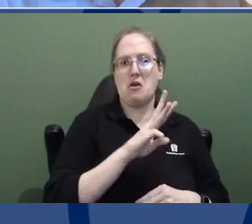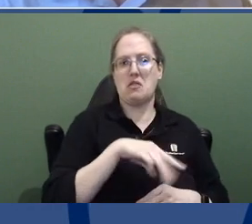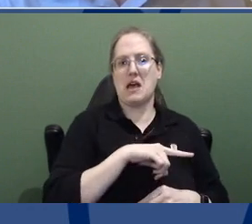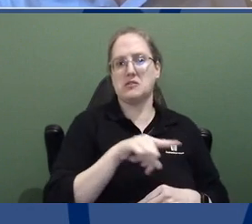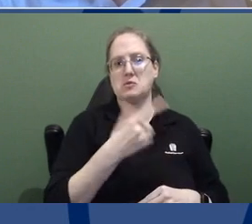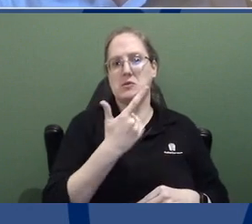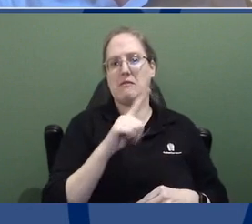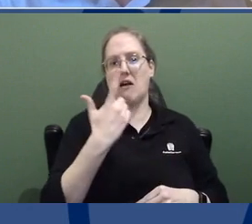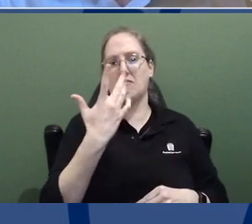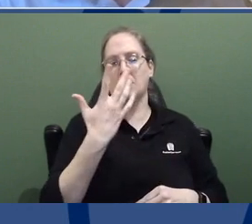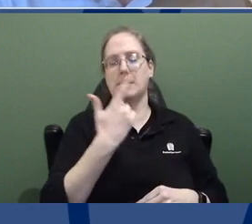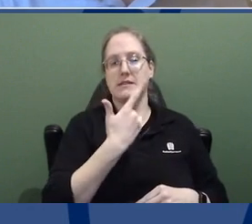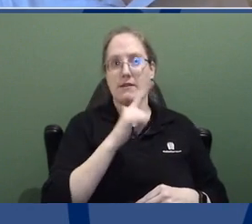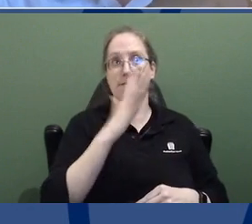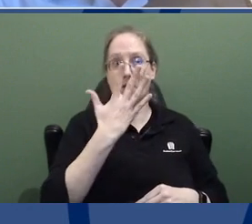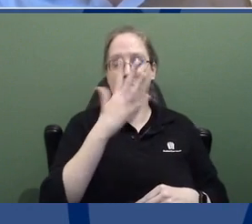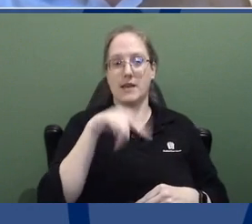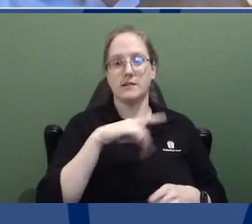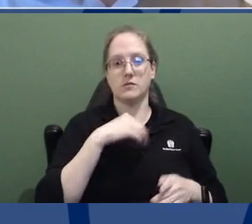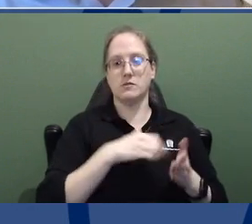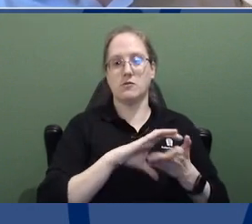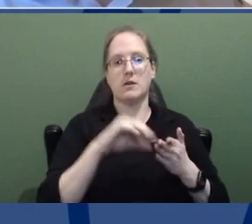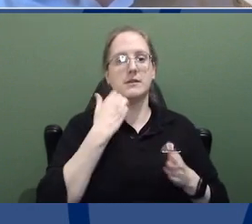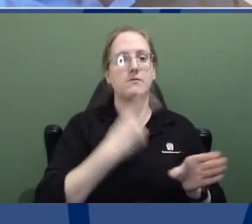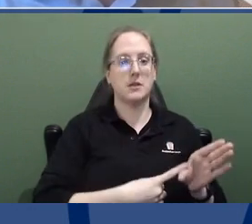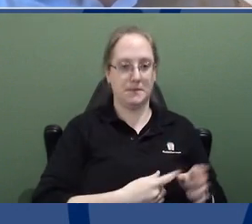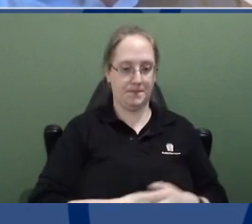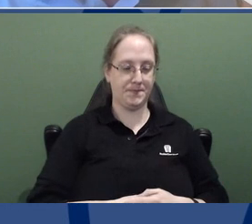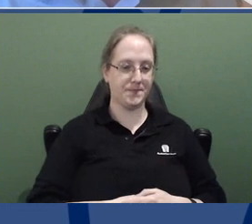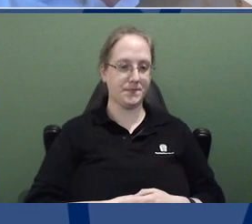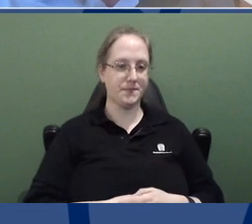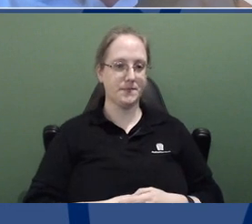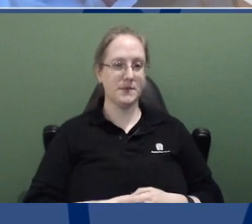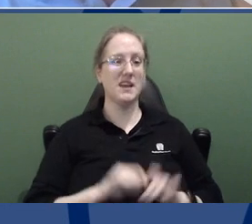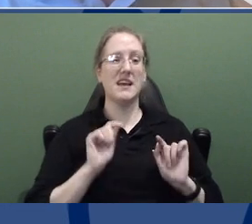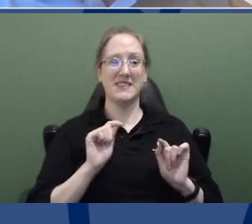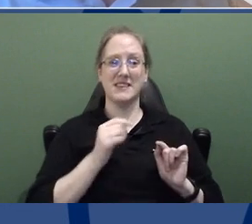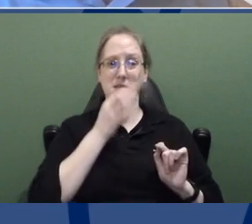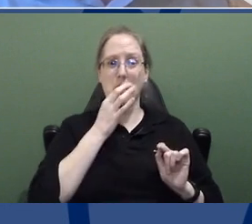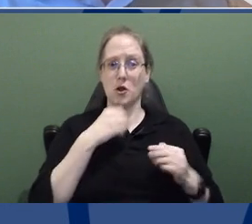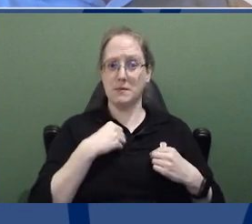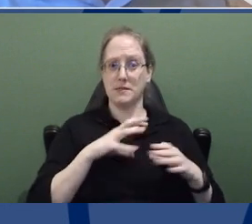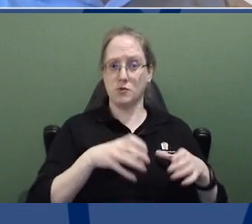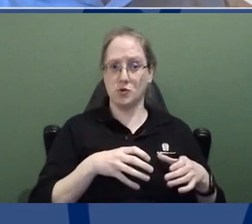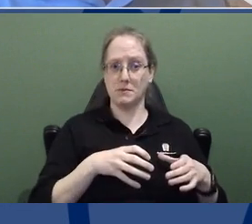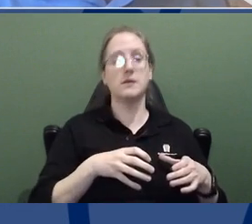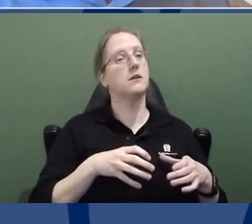year. And for this particular group we know there are a lot of sole traders, and, again,